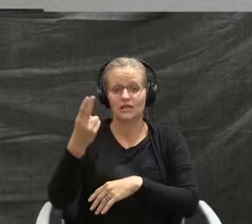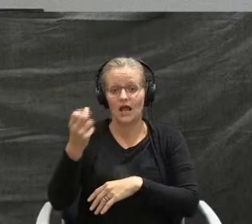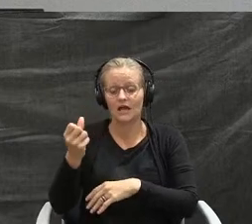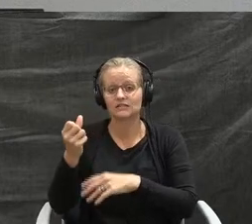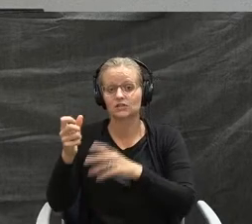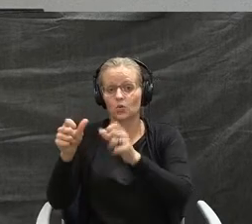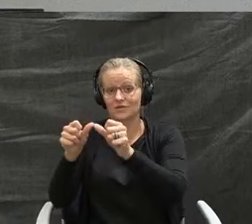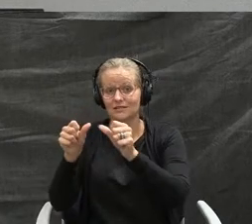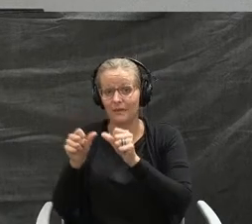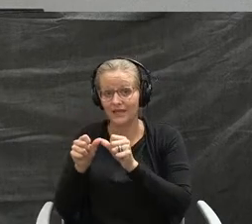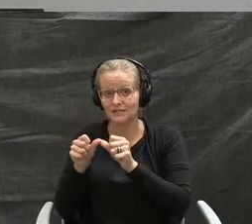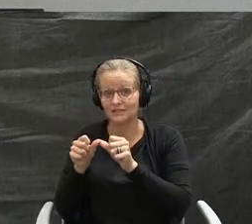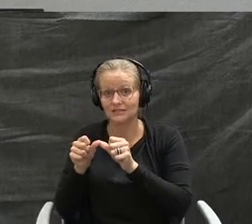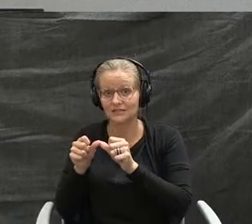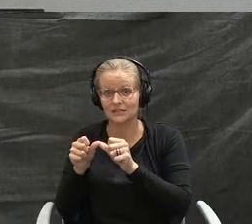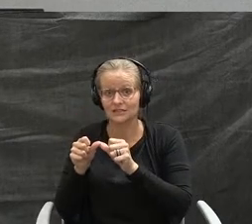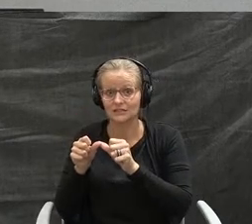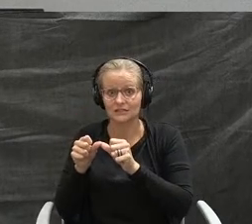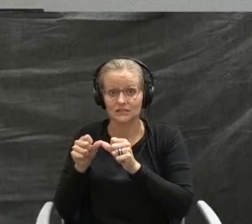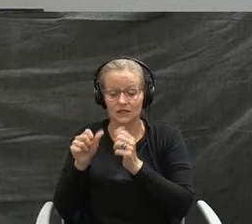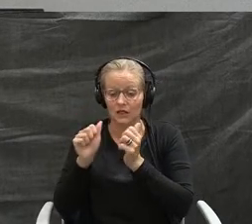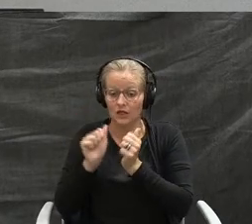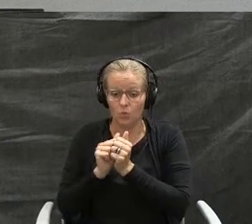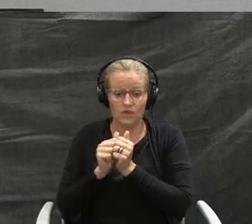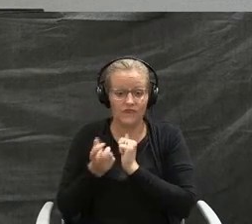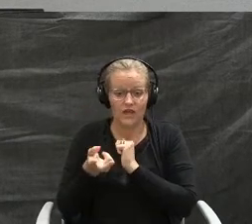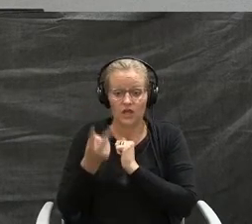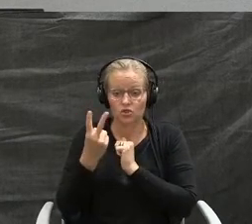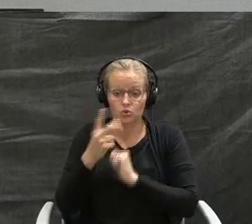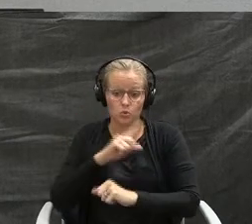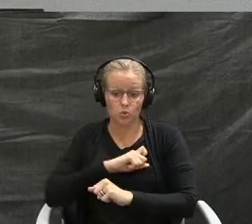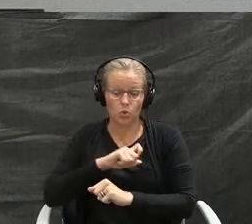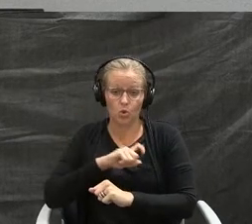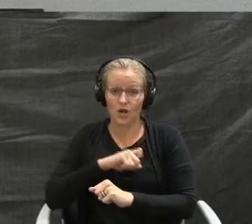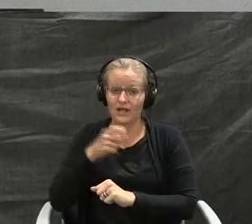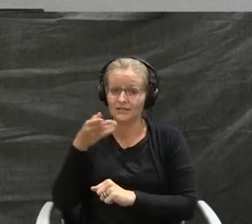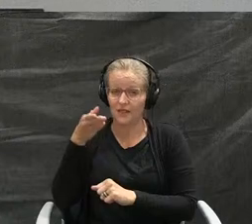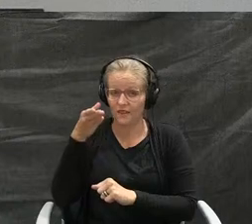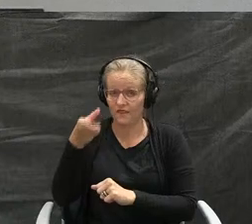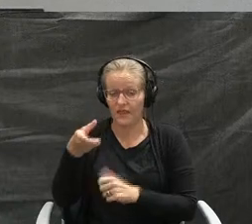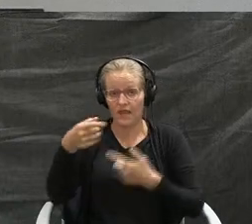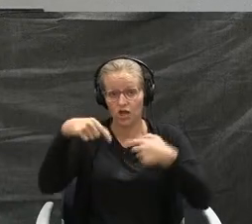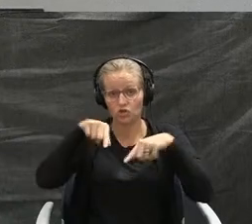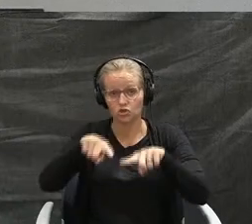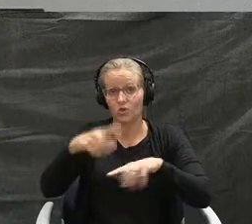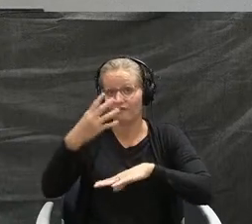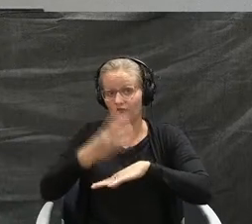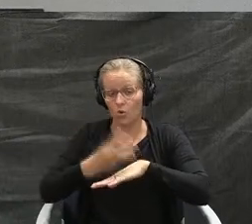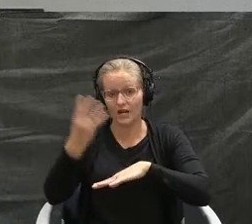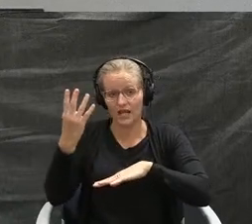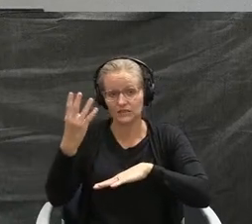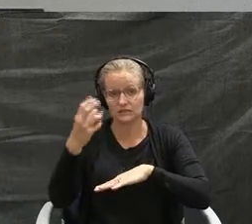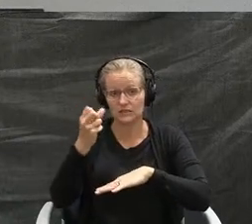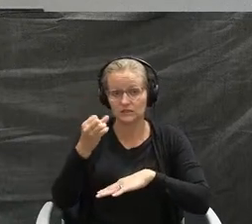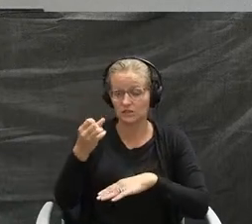basically two grades there during the during the four days. So if you want to. Answer no more.